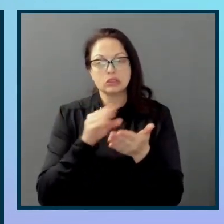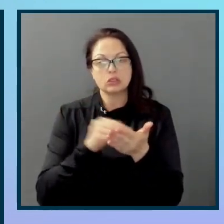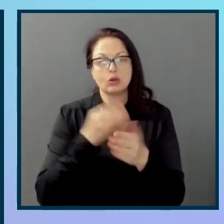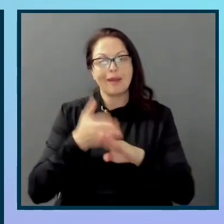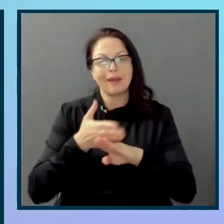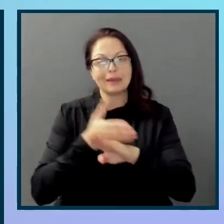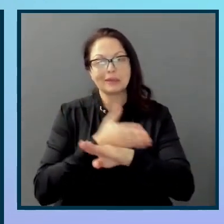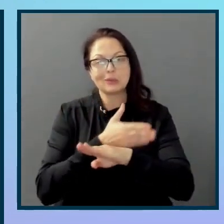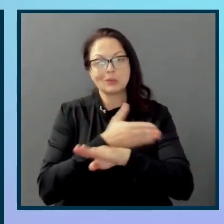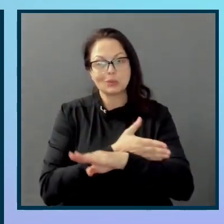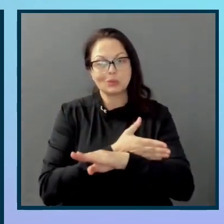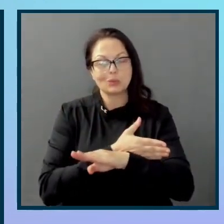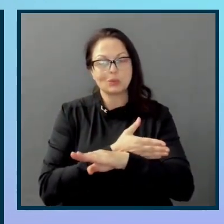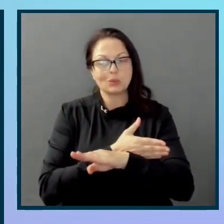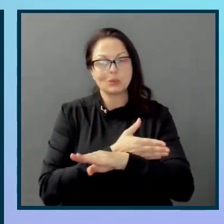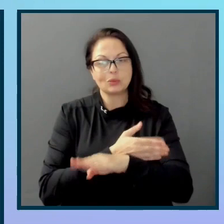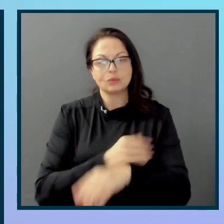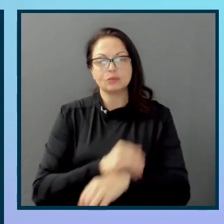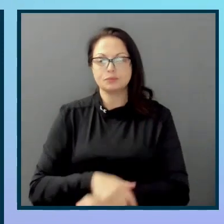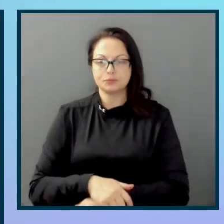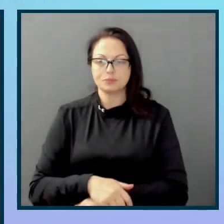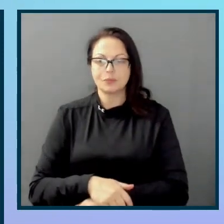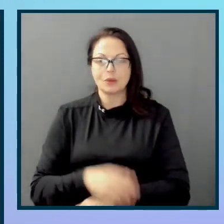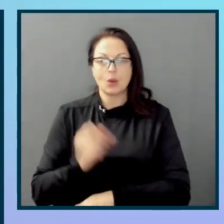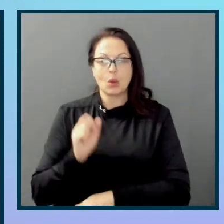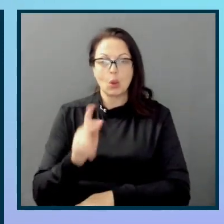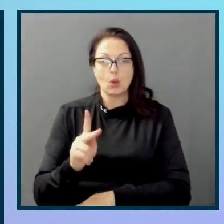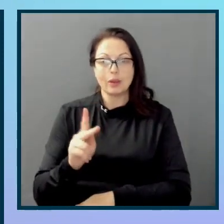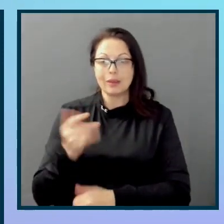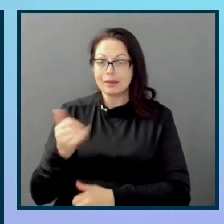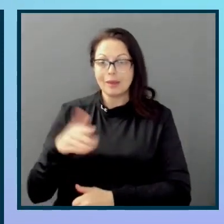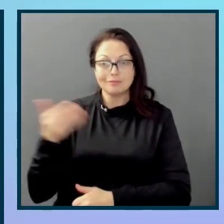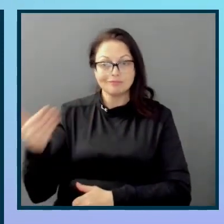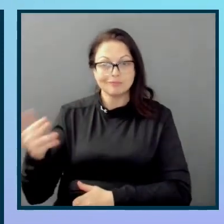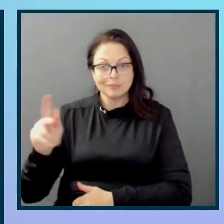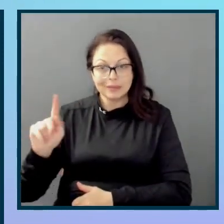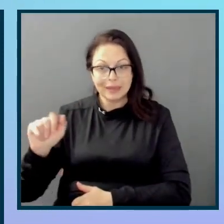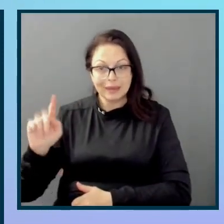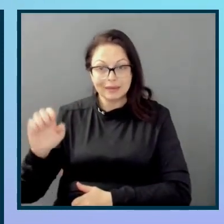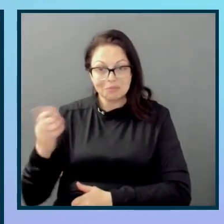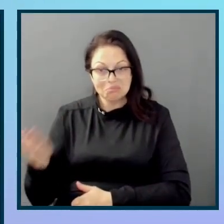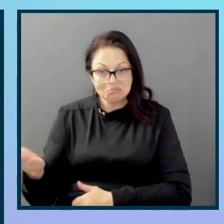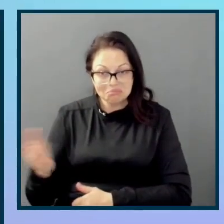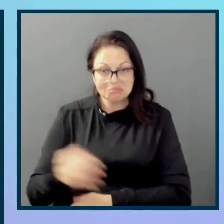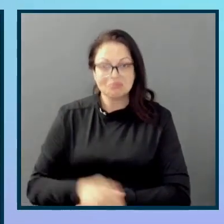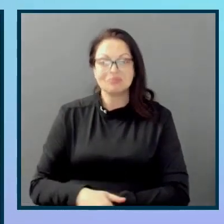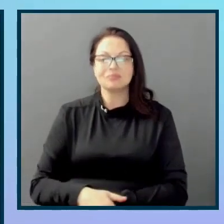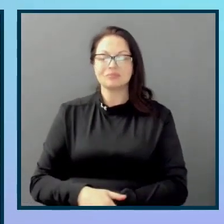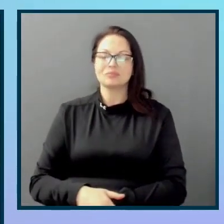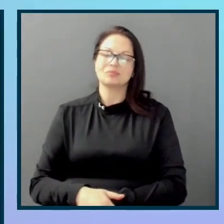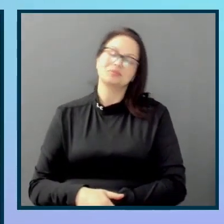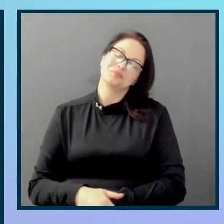And so, then I'll hand over to Katie from a transformation perspective. Sure. Thanks Dylan.